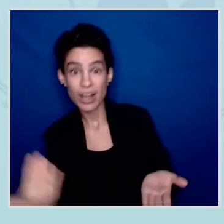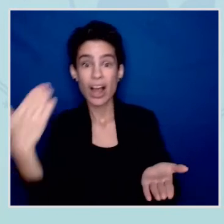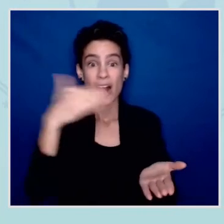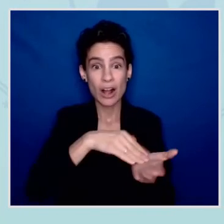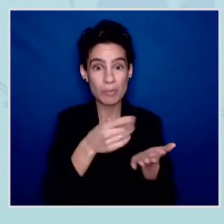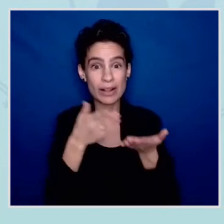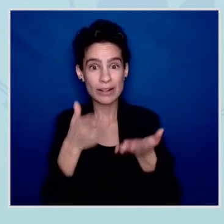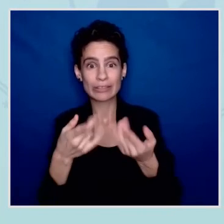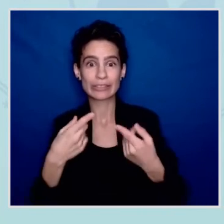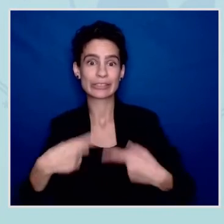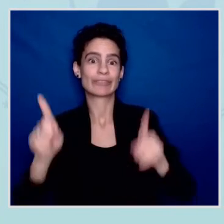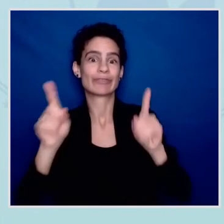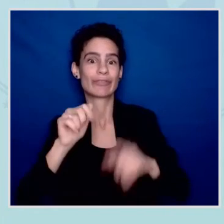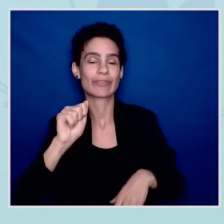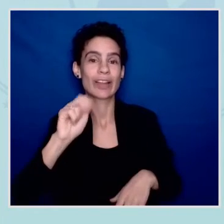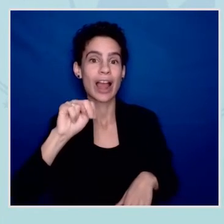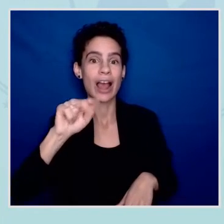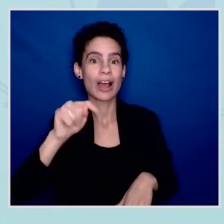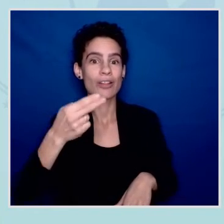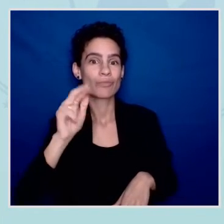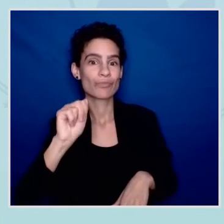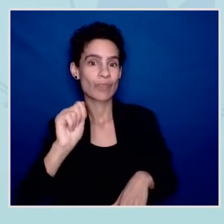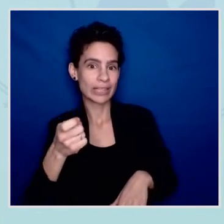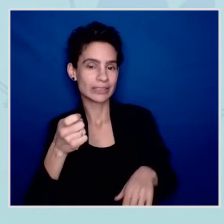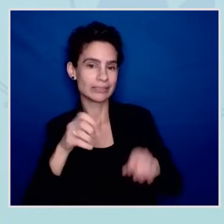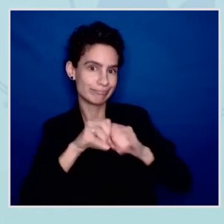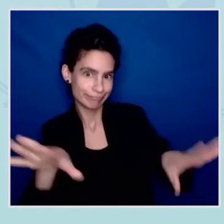WERE THERE IN 1983 WHEN THERE WAS AN EXPLOSION IN THE SENATE